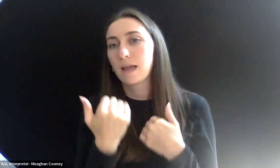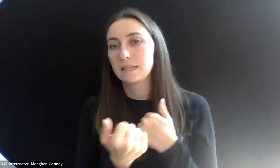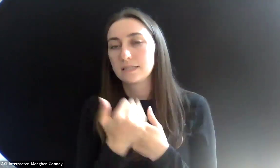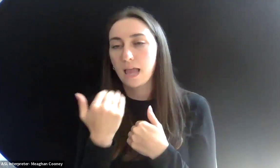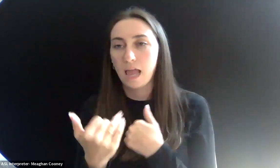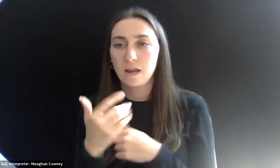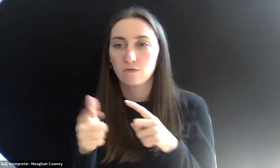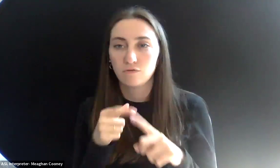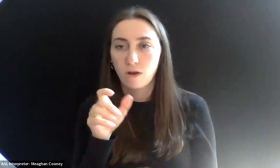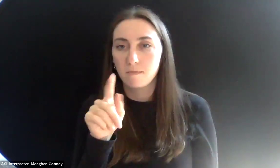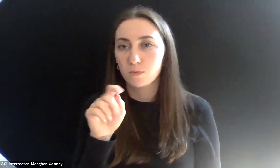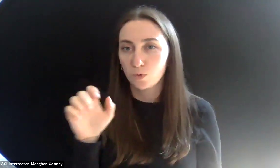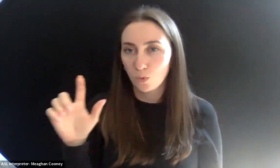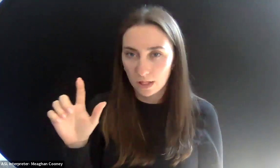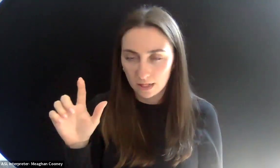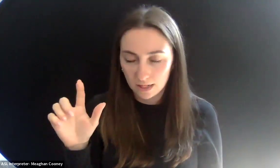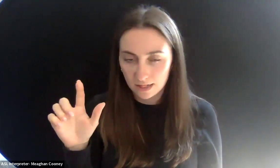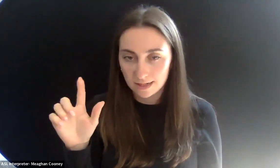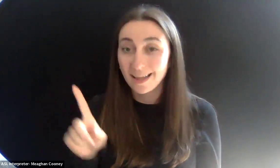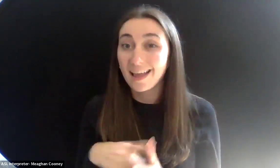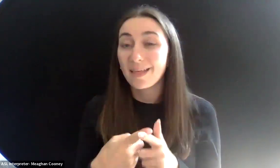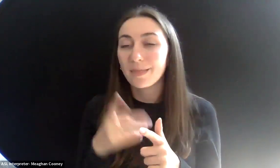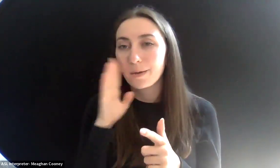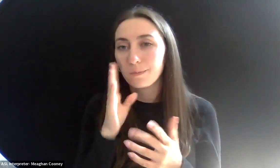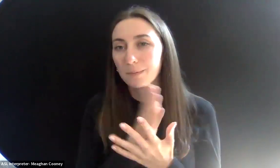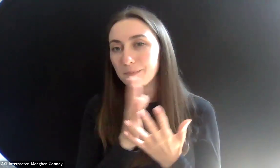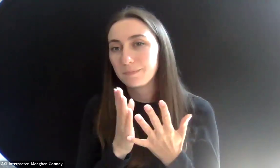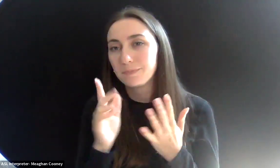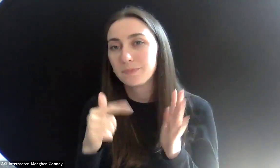tool and then we'll move on to the proposed policy updates.